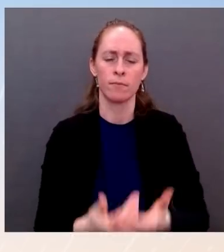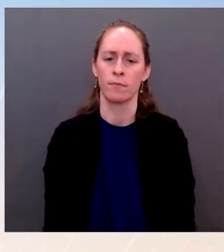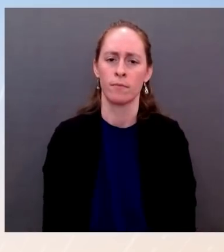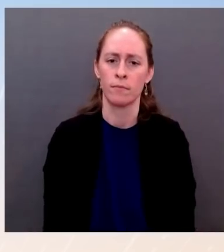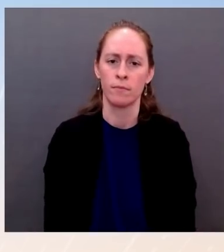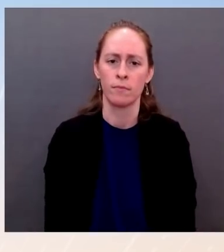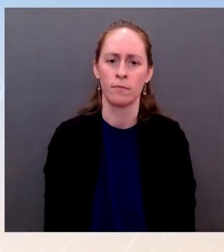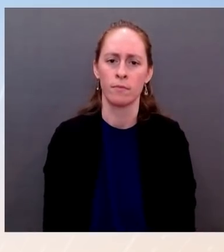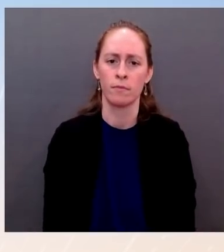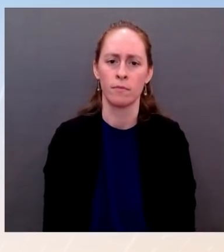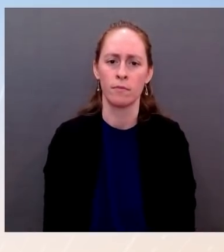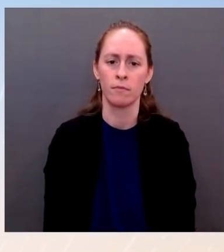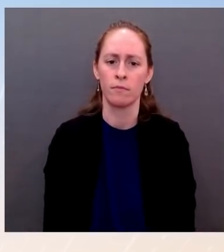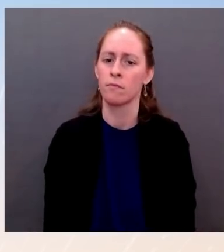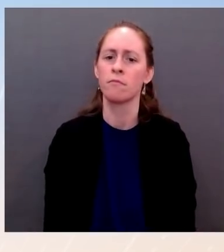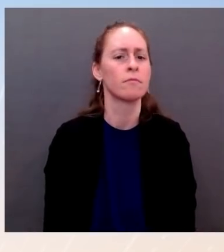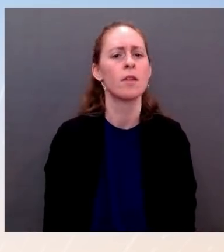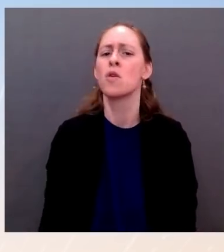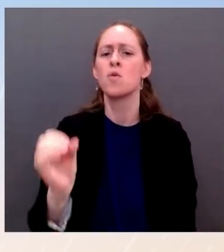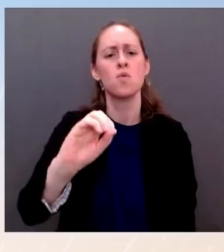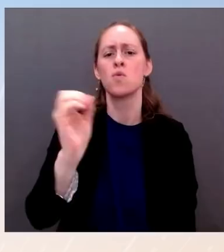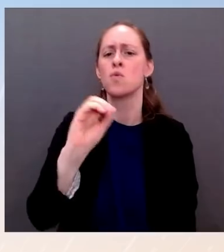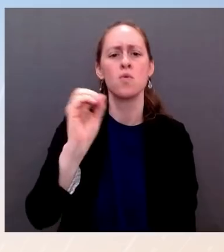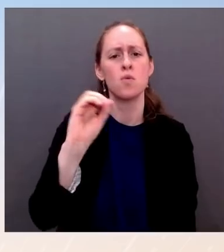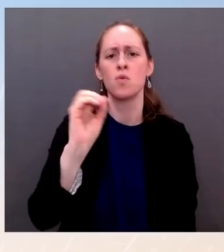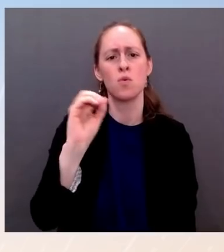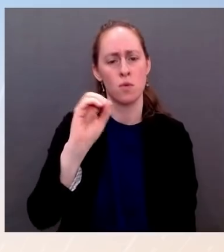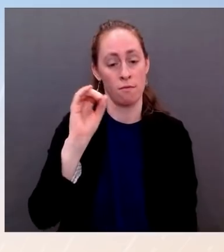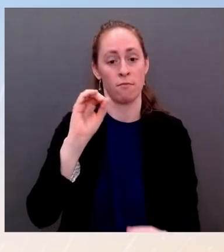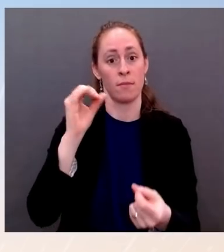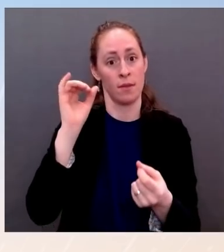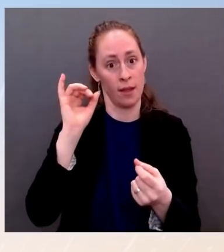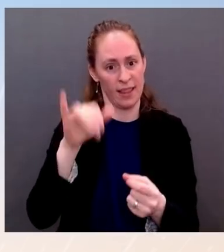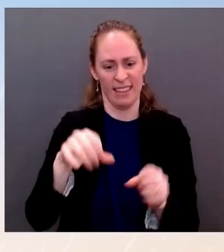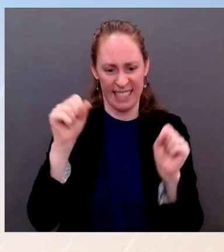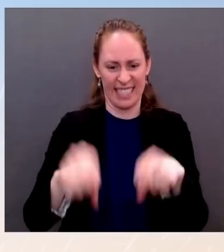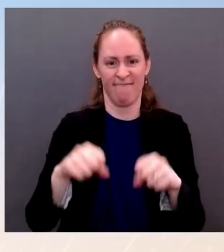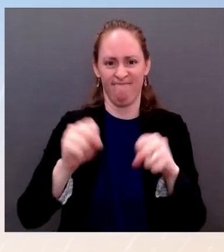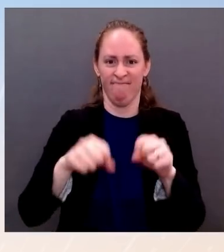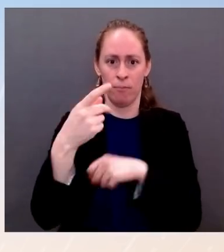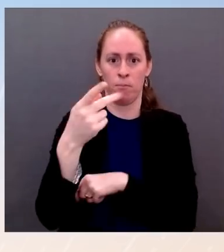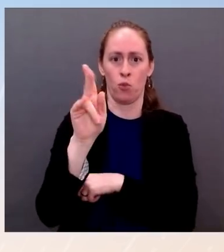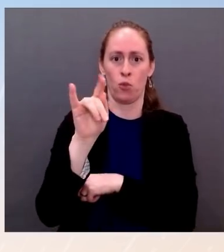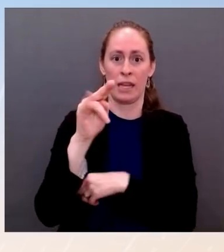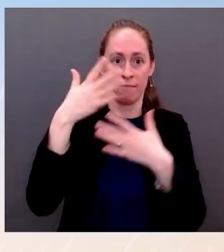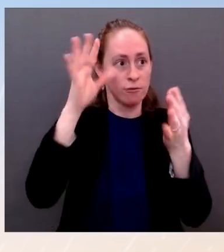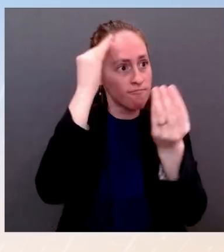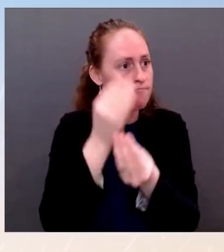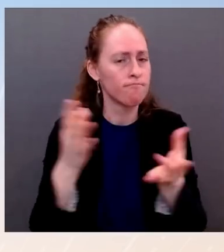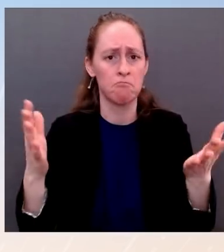Yes. The Press: You haven't been shown anything from your NATO Allies either? >> Mr. Sullivan: I'm sorry? The Press: You haven't been shown any evidence or briefed on intelligence